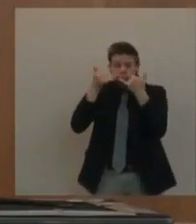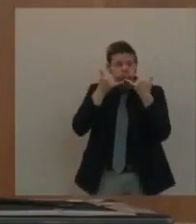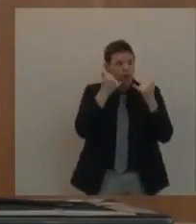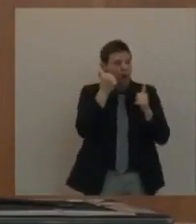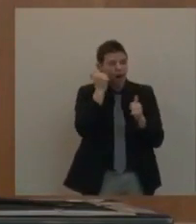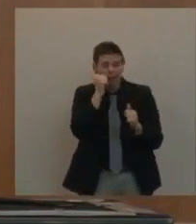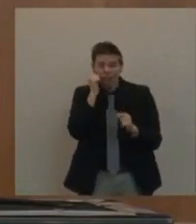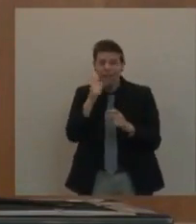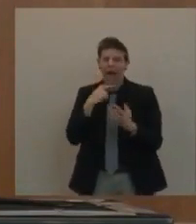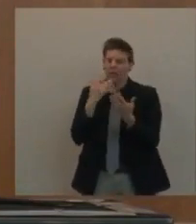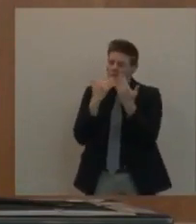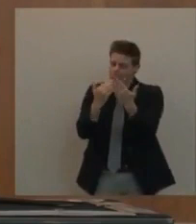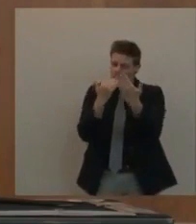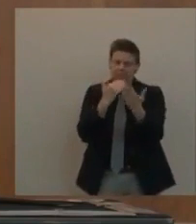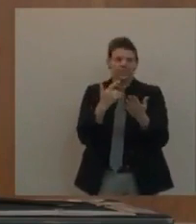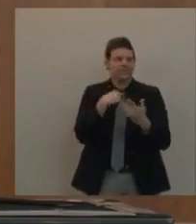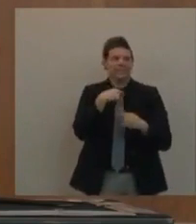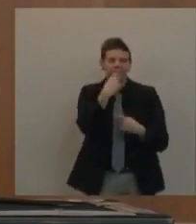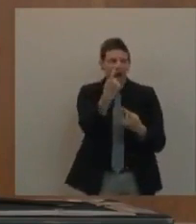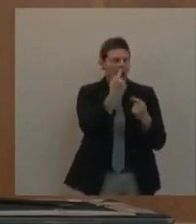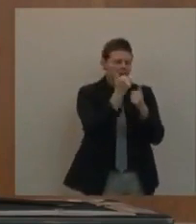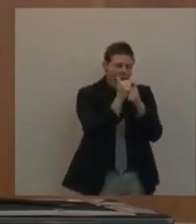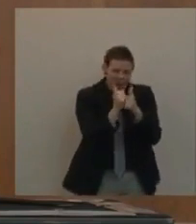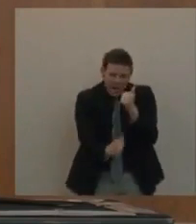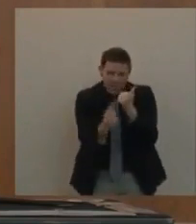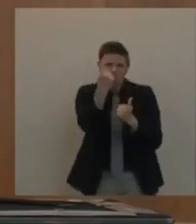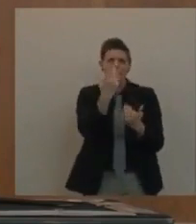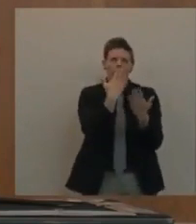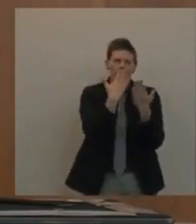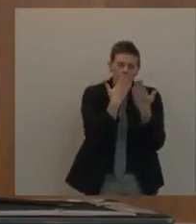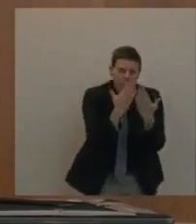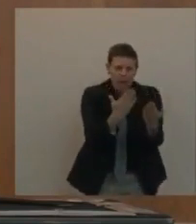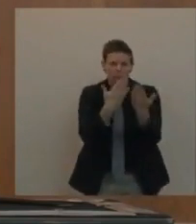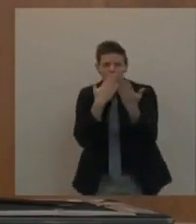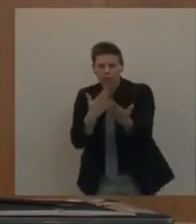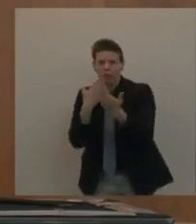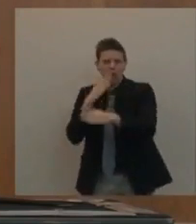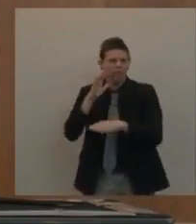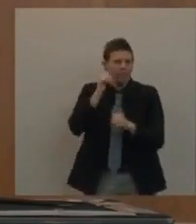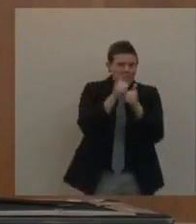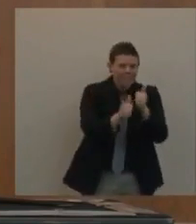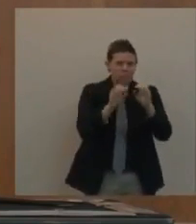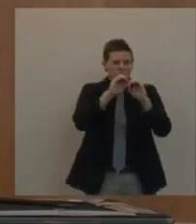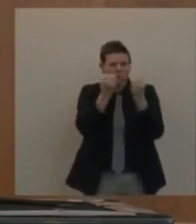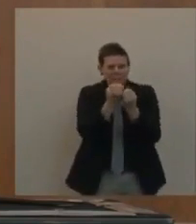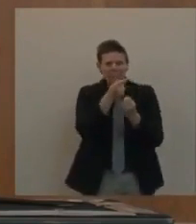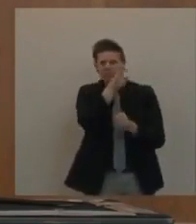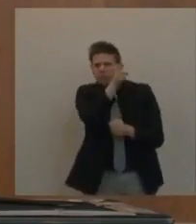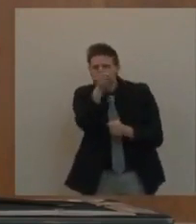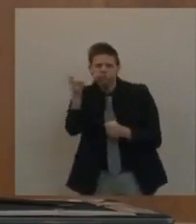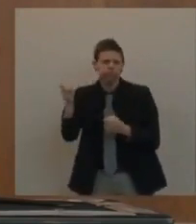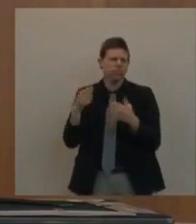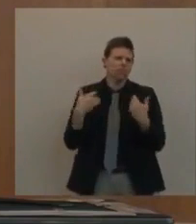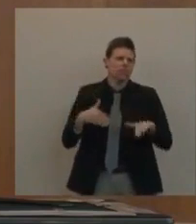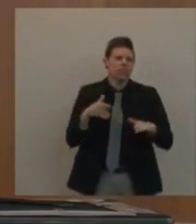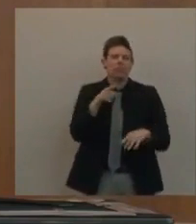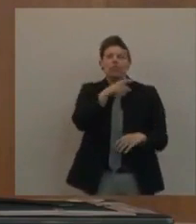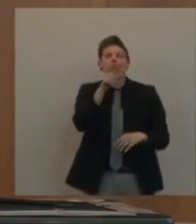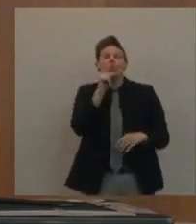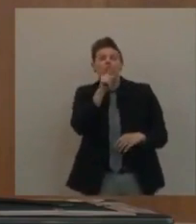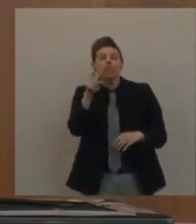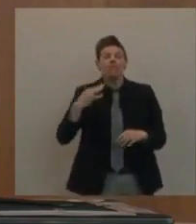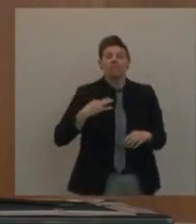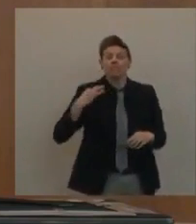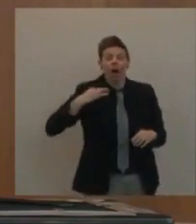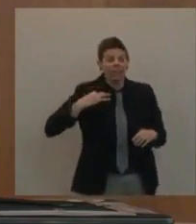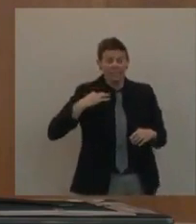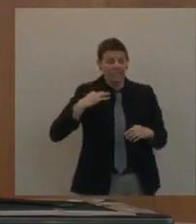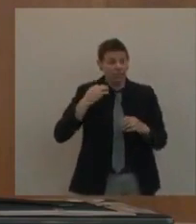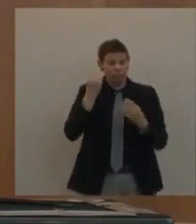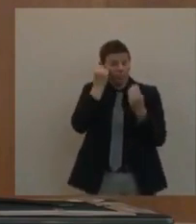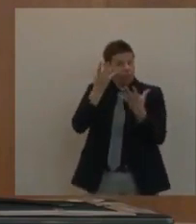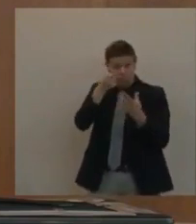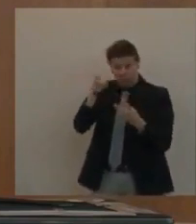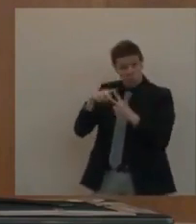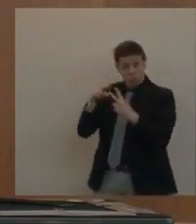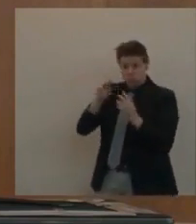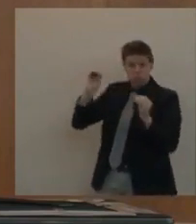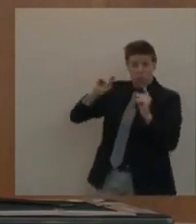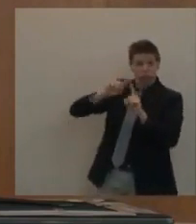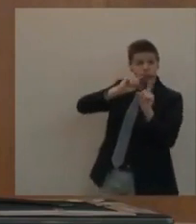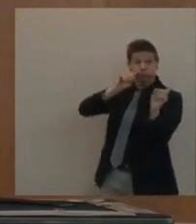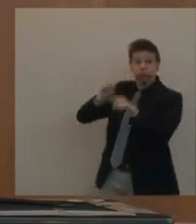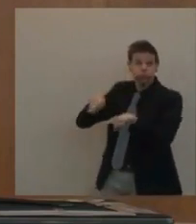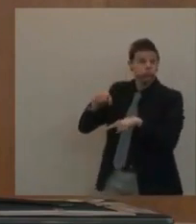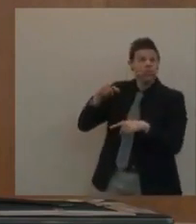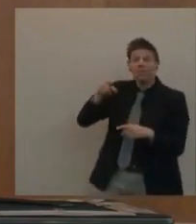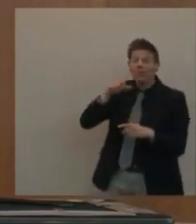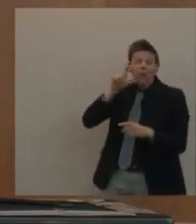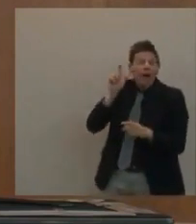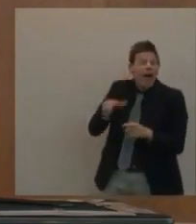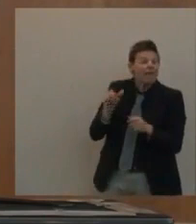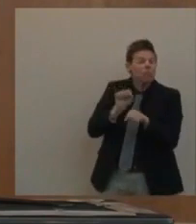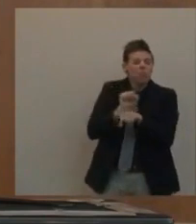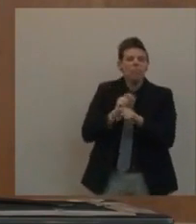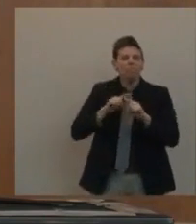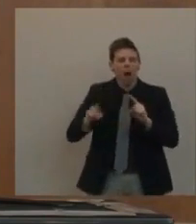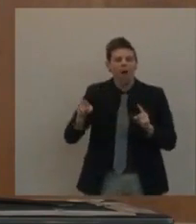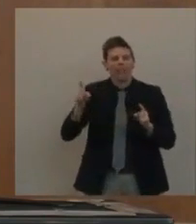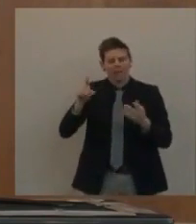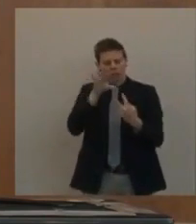THE REASON I’M DOING THAT IS WE HAVE BEEN ON THE PHONE EVERY DAY, AND I WANT THANK AGAIN, ALL OF THE FAITH-BASED ORGANIZATIONS WHO HAVE VOLUNTARILY -- WE DON’T HAVE AN